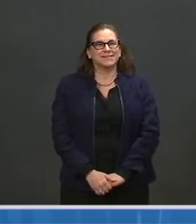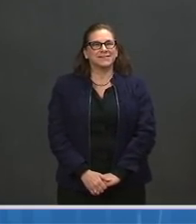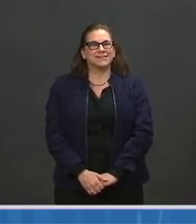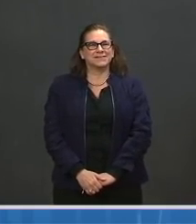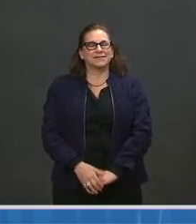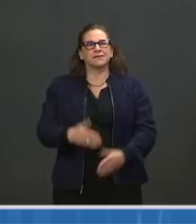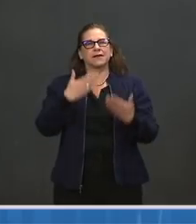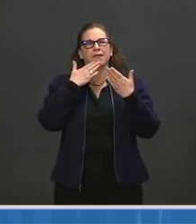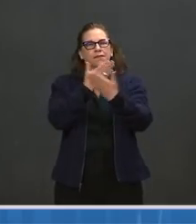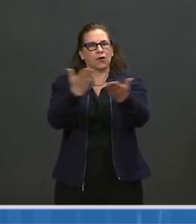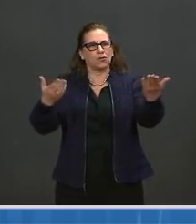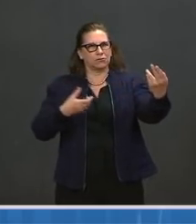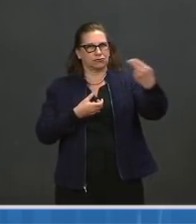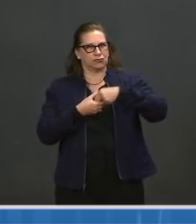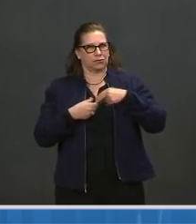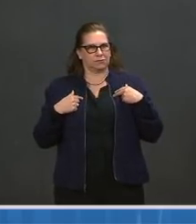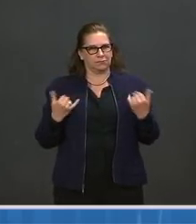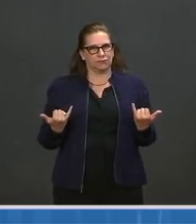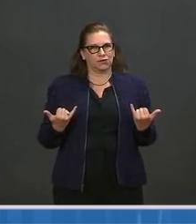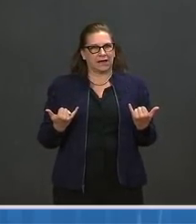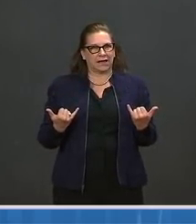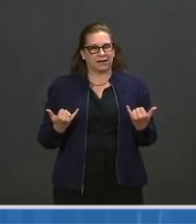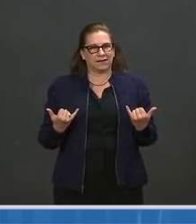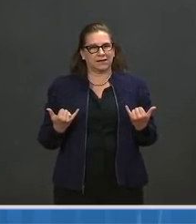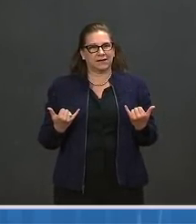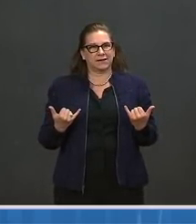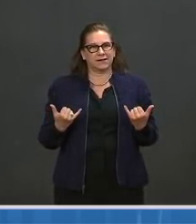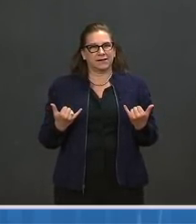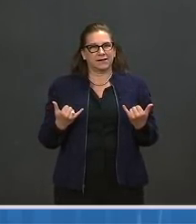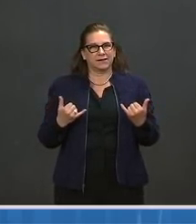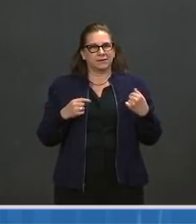We're now two months into our national strategy to defeat COVID-19.